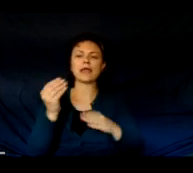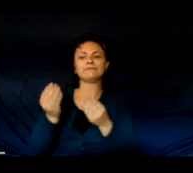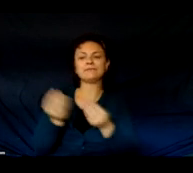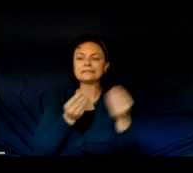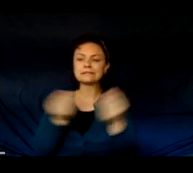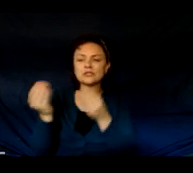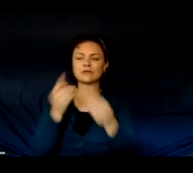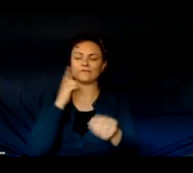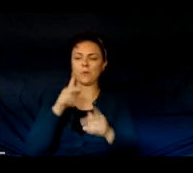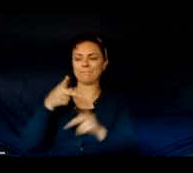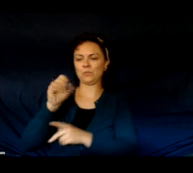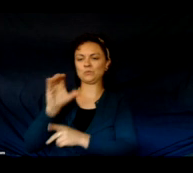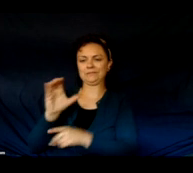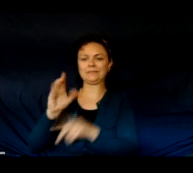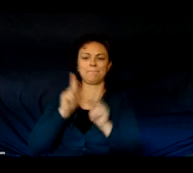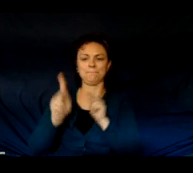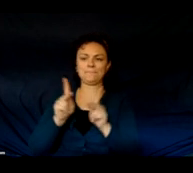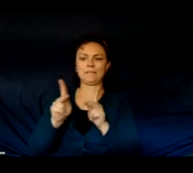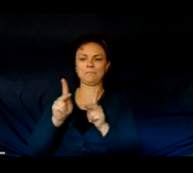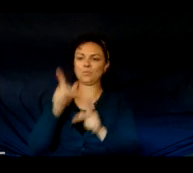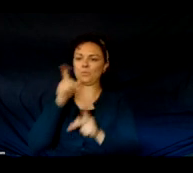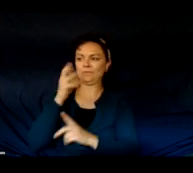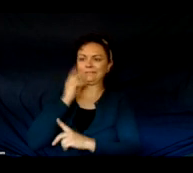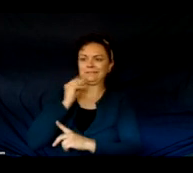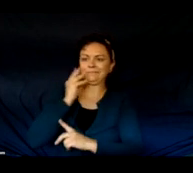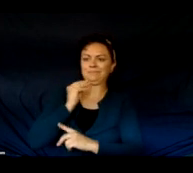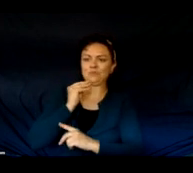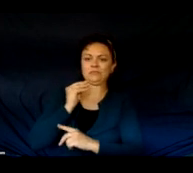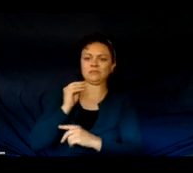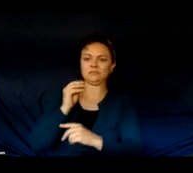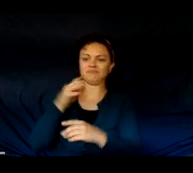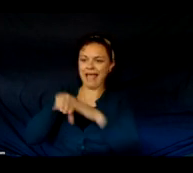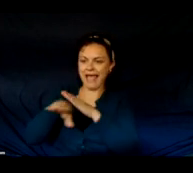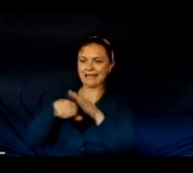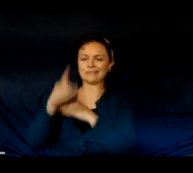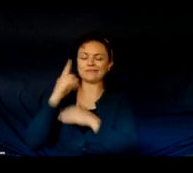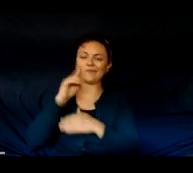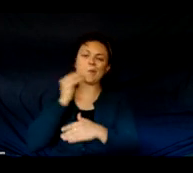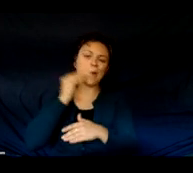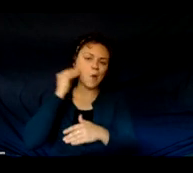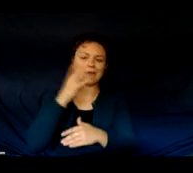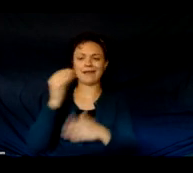disabilities experience in accessing home and community based services.